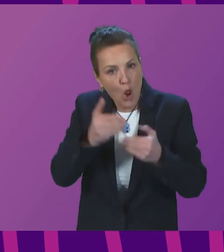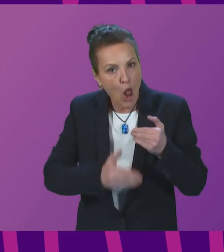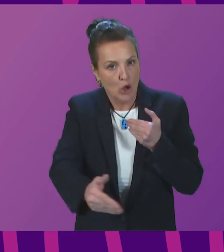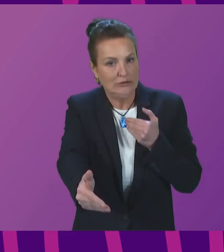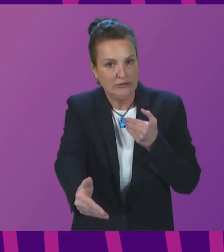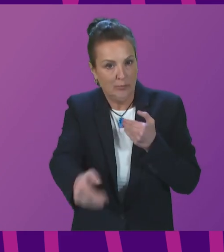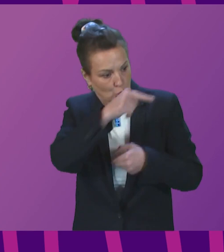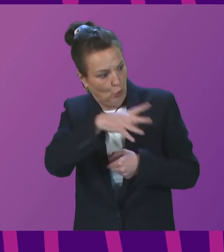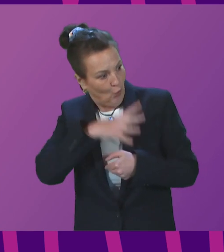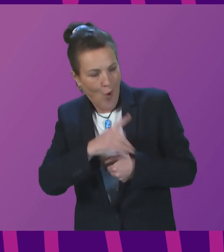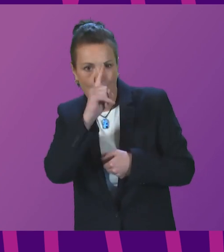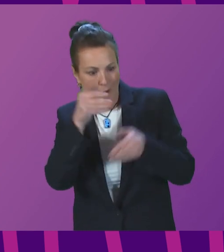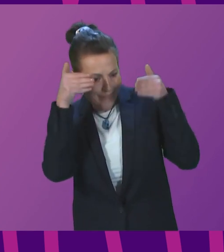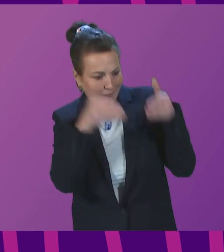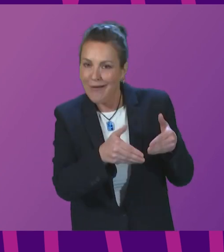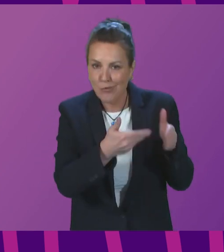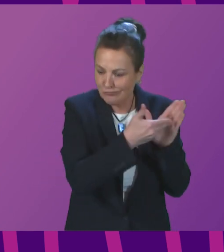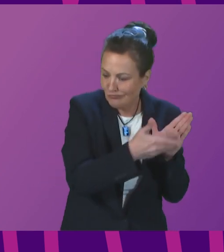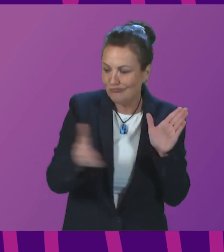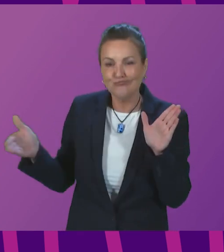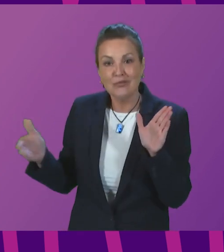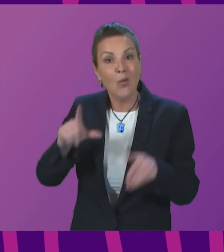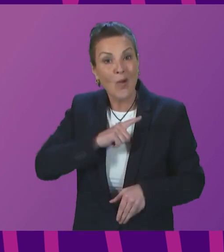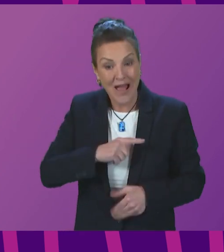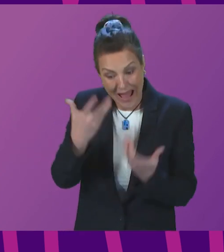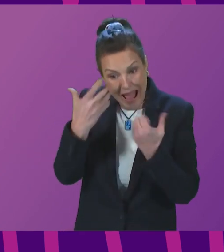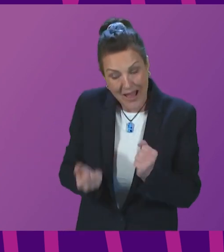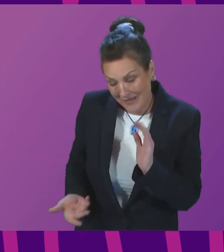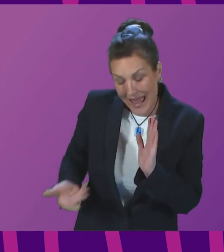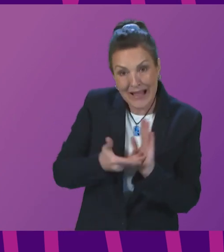That is already underpinned by the full range of NHS support services.